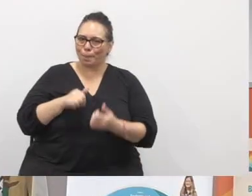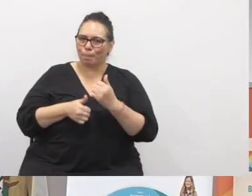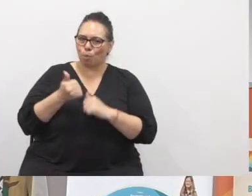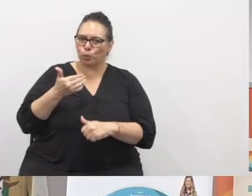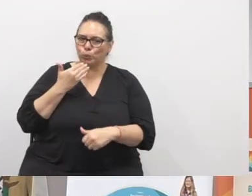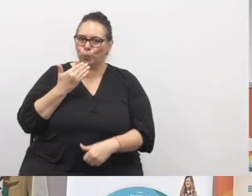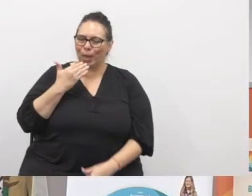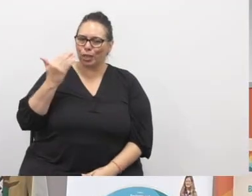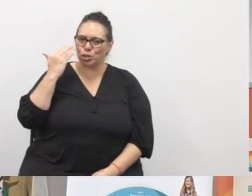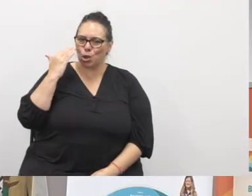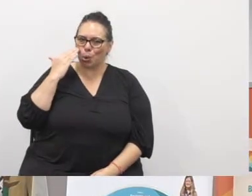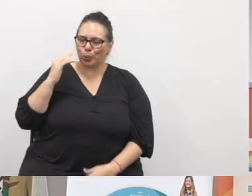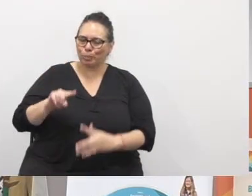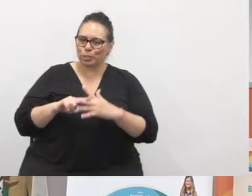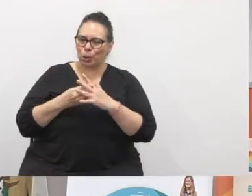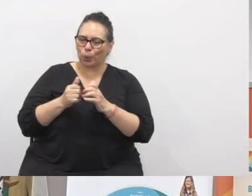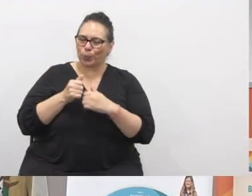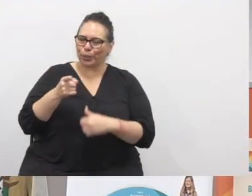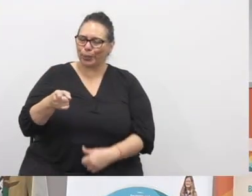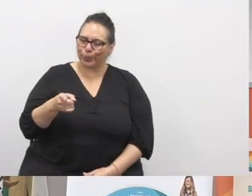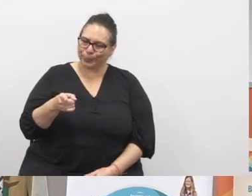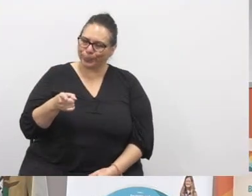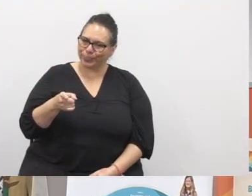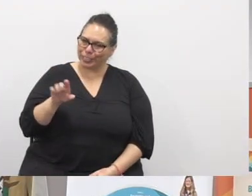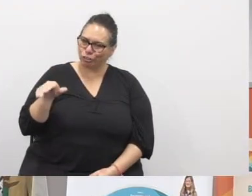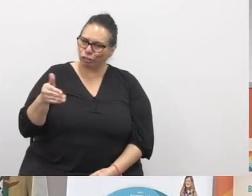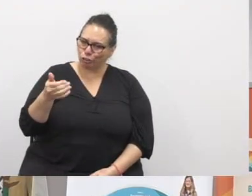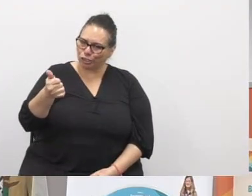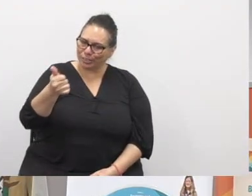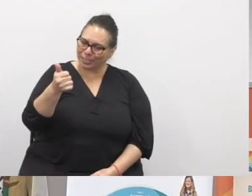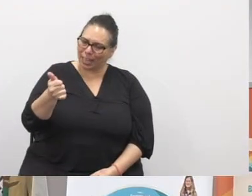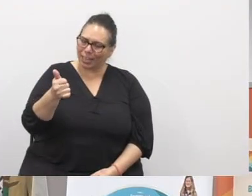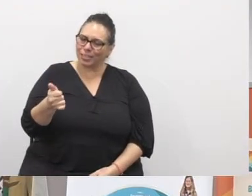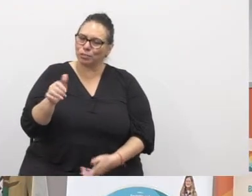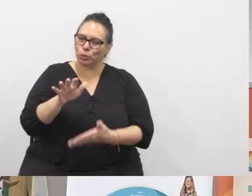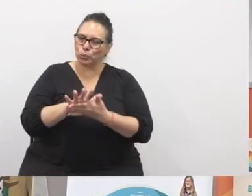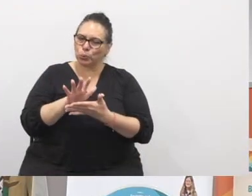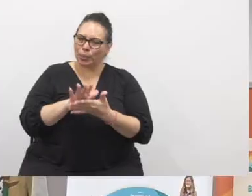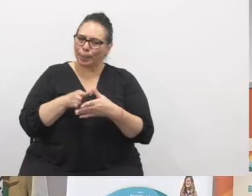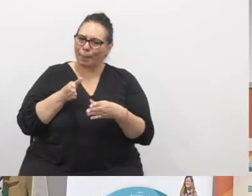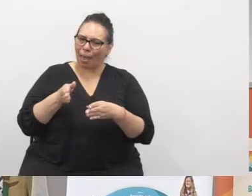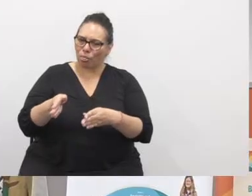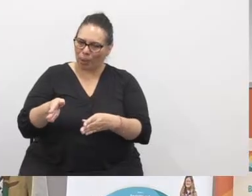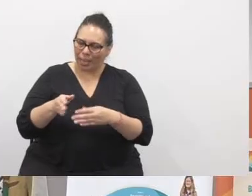So I'm going to start with you to just introduce yourself, your school and your pathway, and then share something about